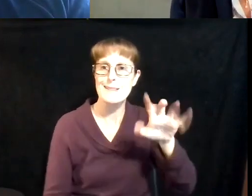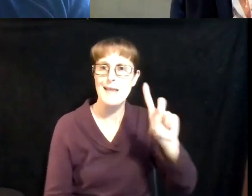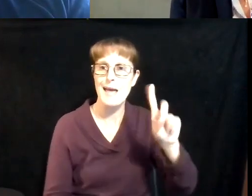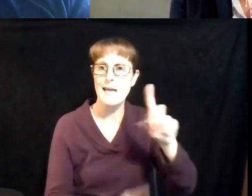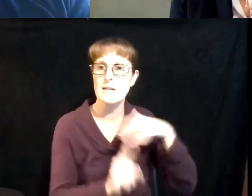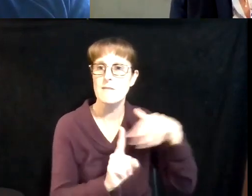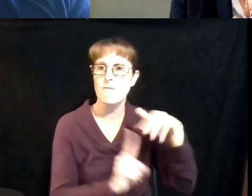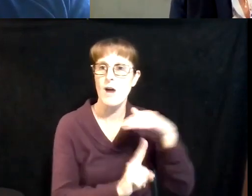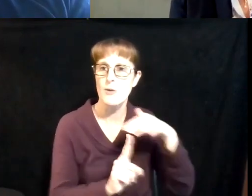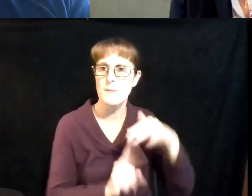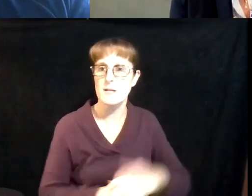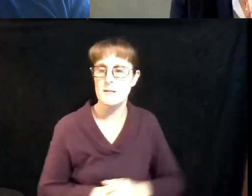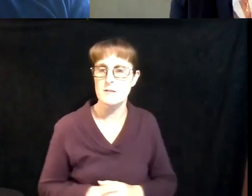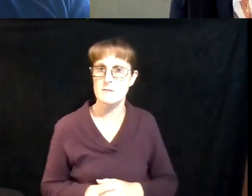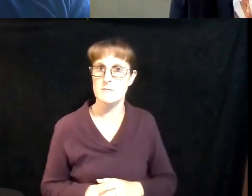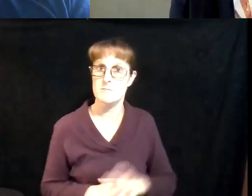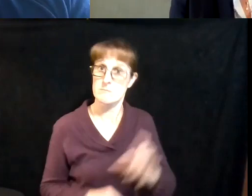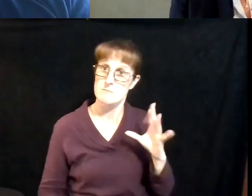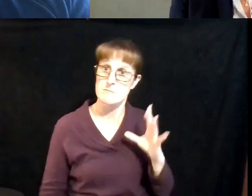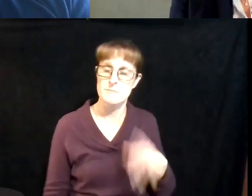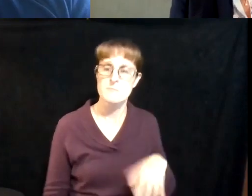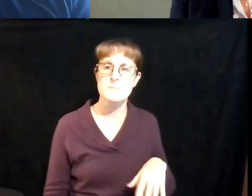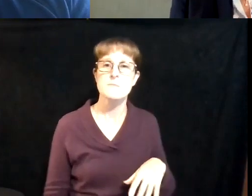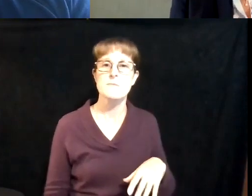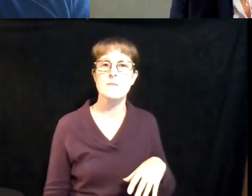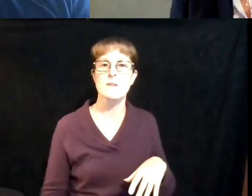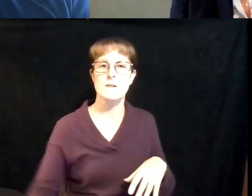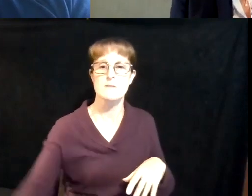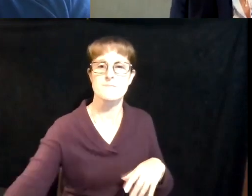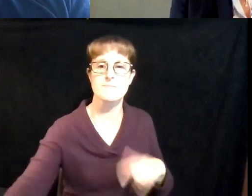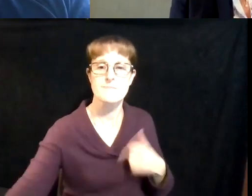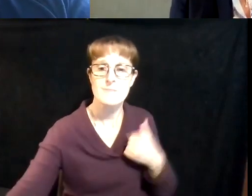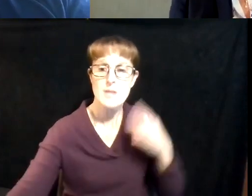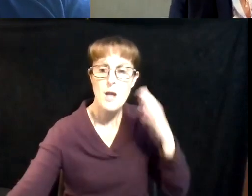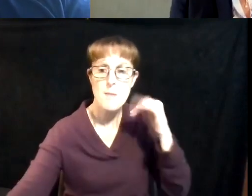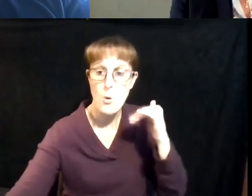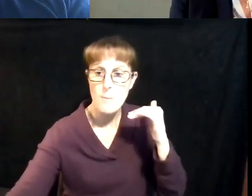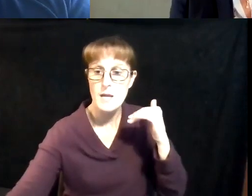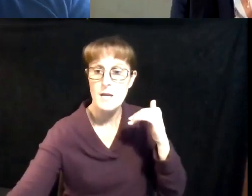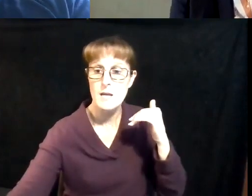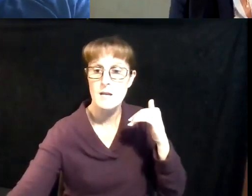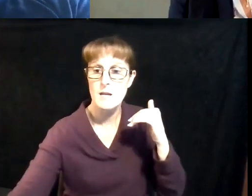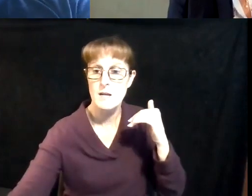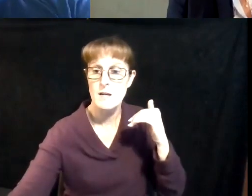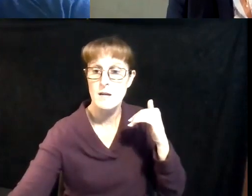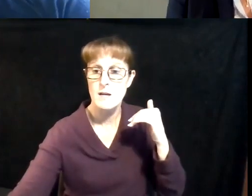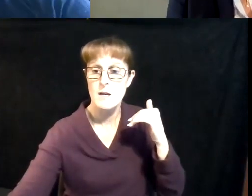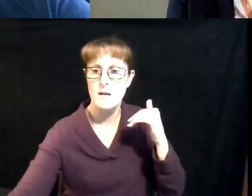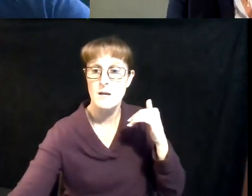that I hope that we as human beings learn from, that